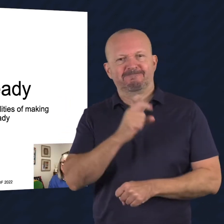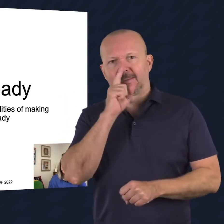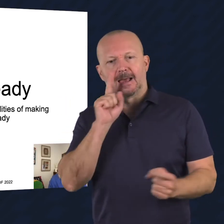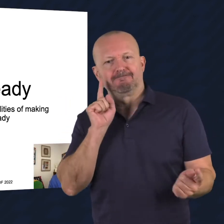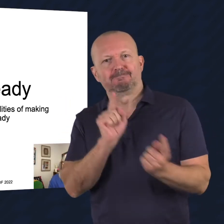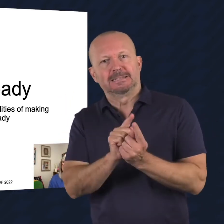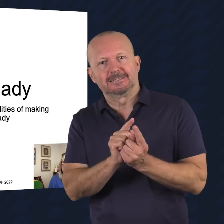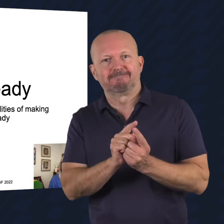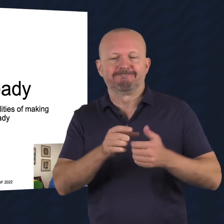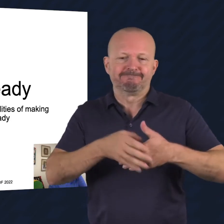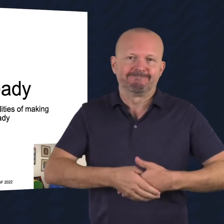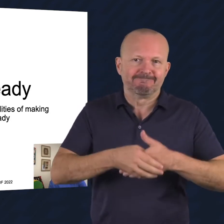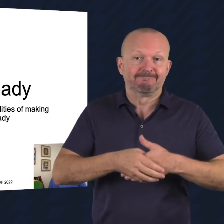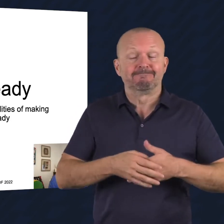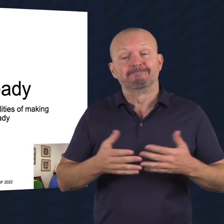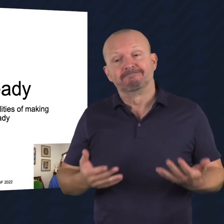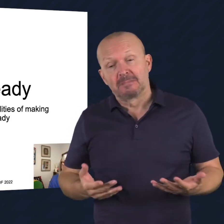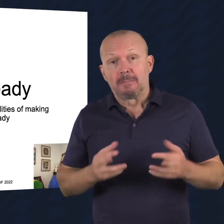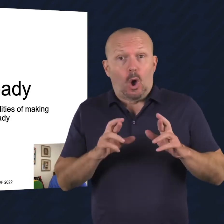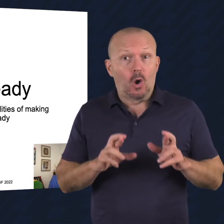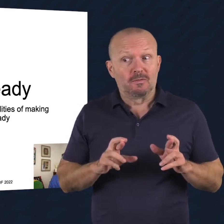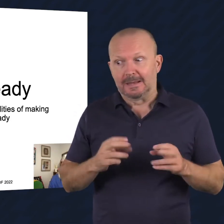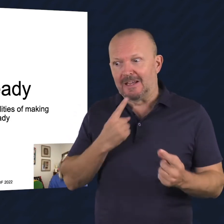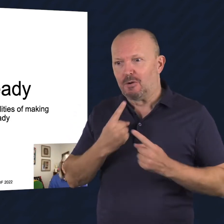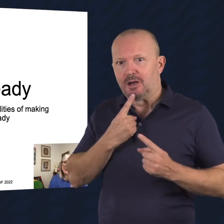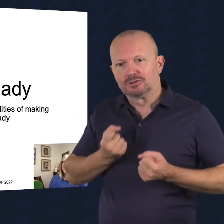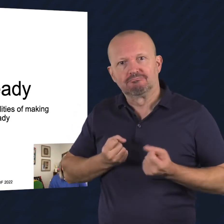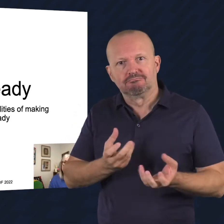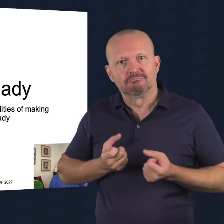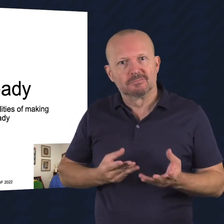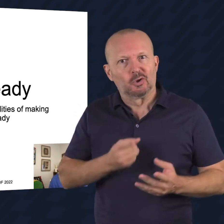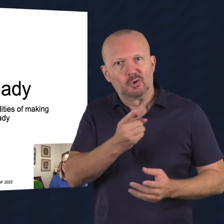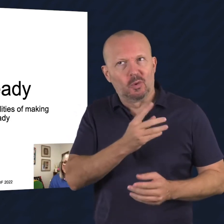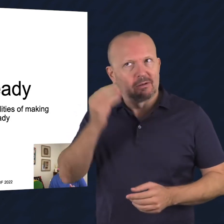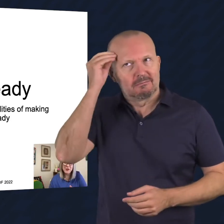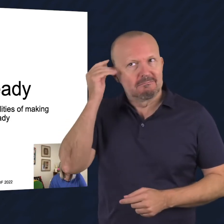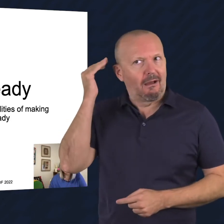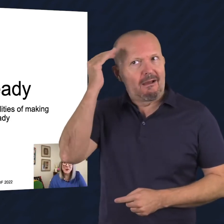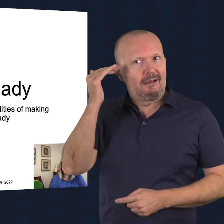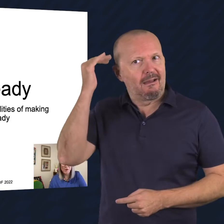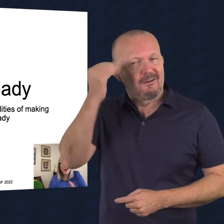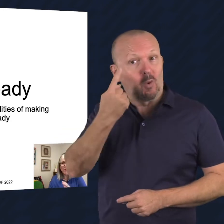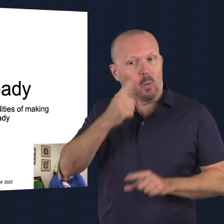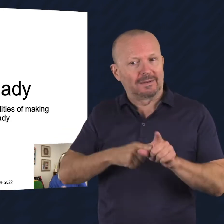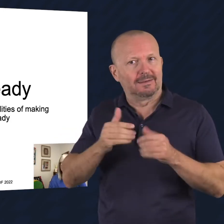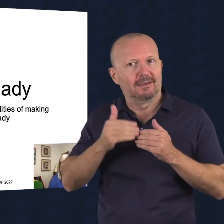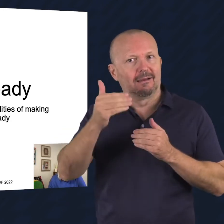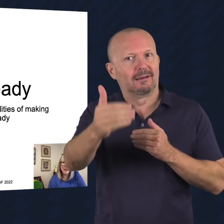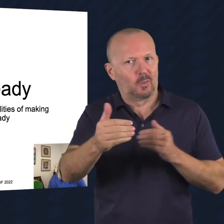It's a real shame we can't meet in person, but hopefully some of the stimulation from this talk will carry over for another year